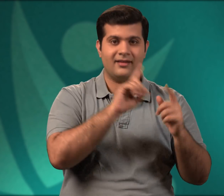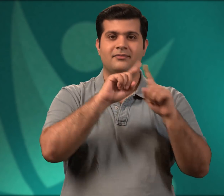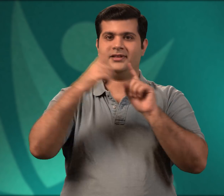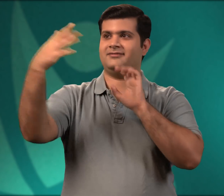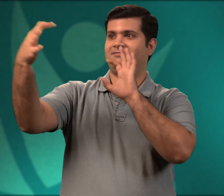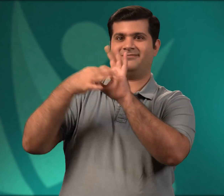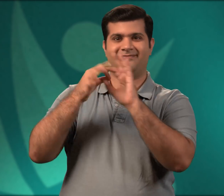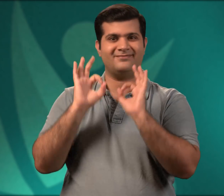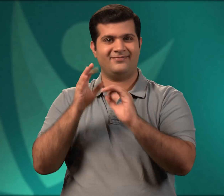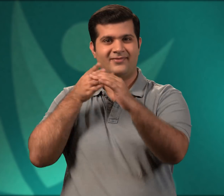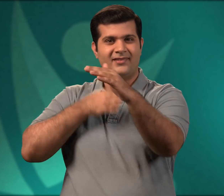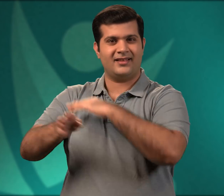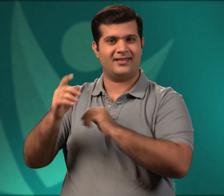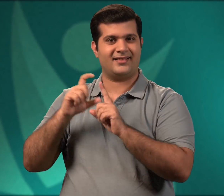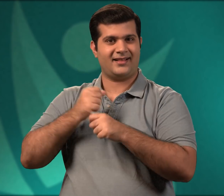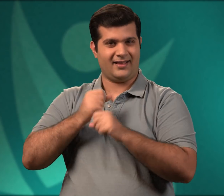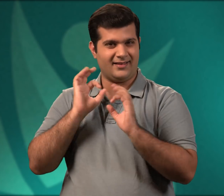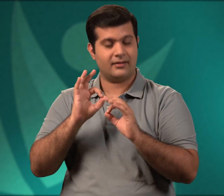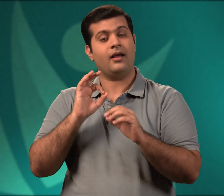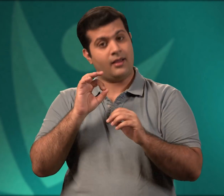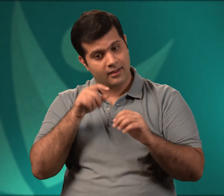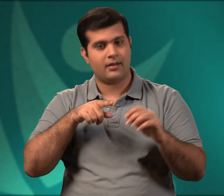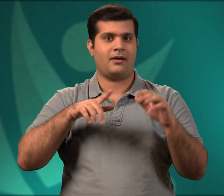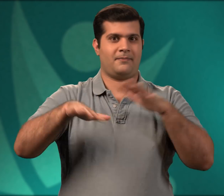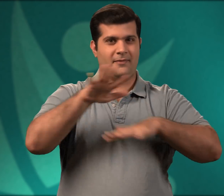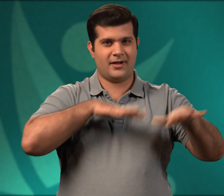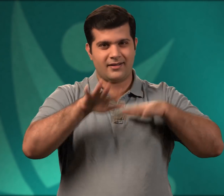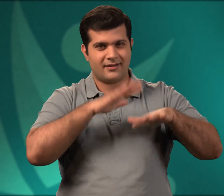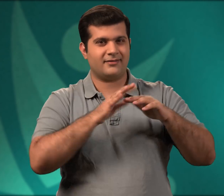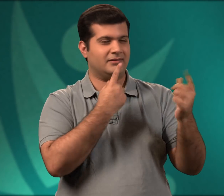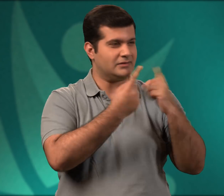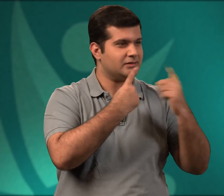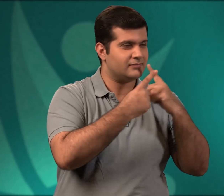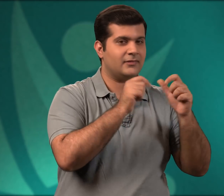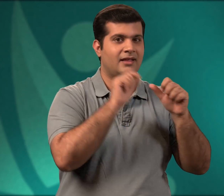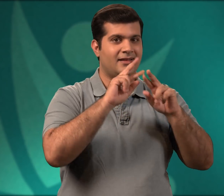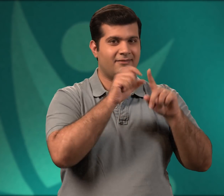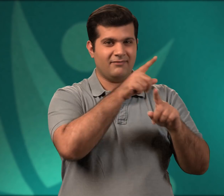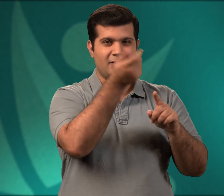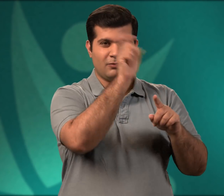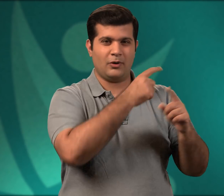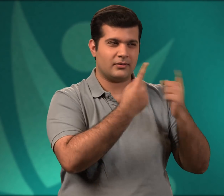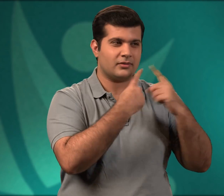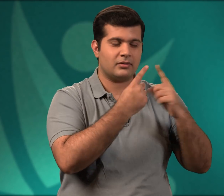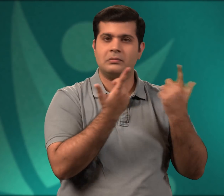then the delegates would be granted entry. This is why they started planning and talking with the AIFD's board.